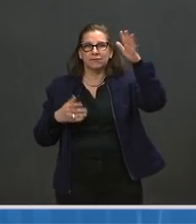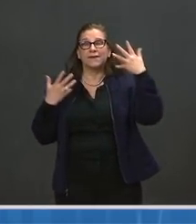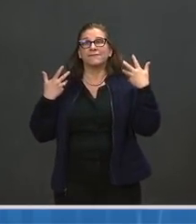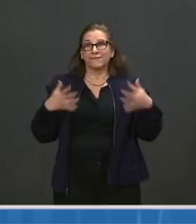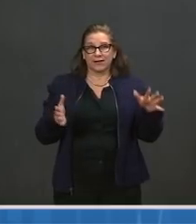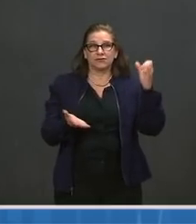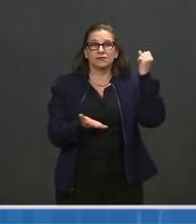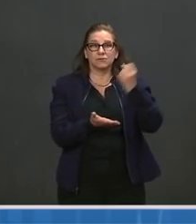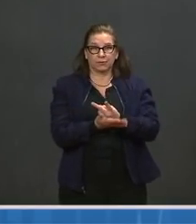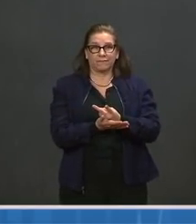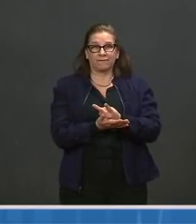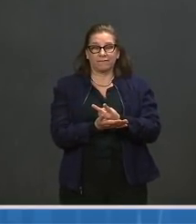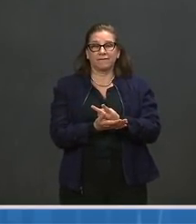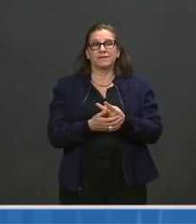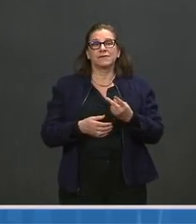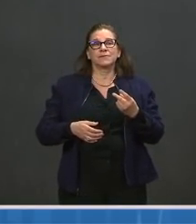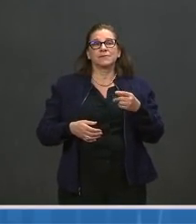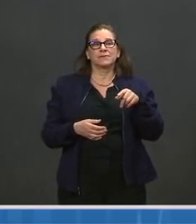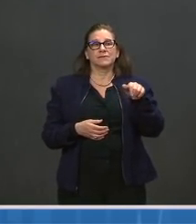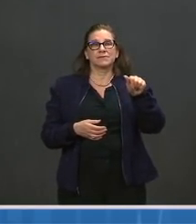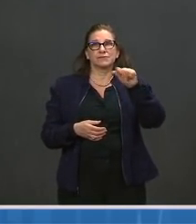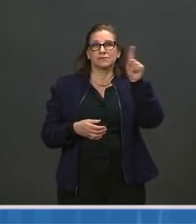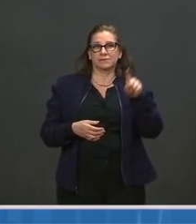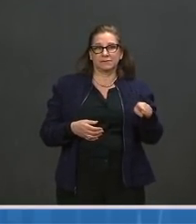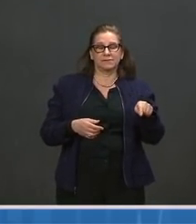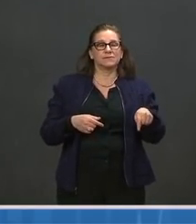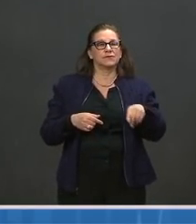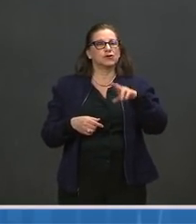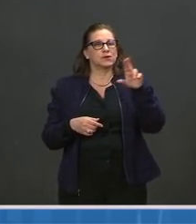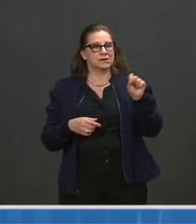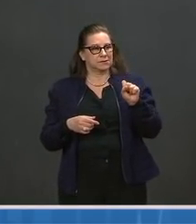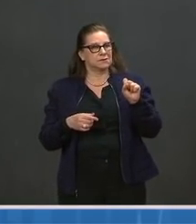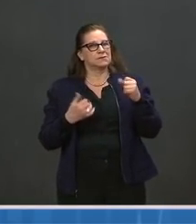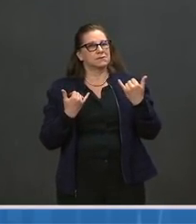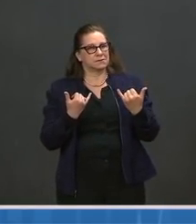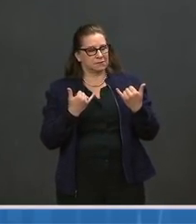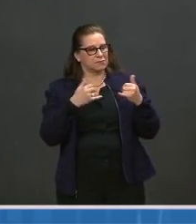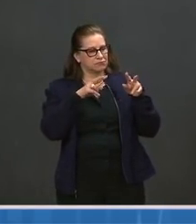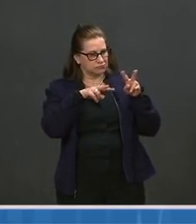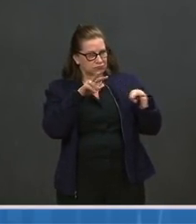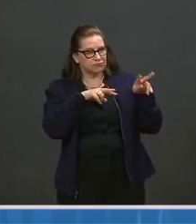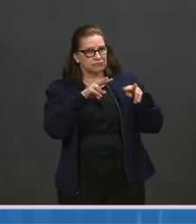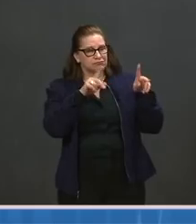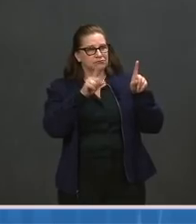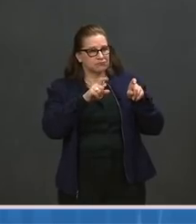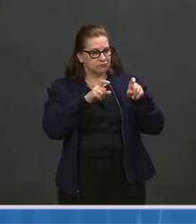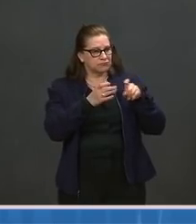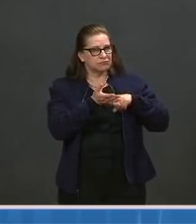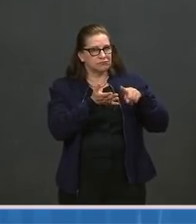has confirmed the efficacy and the safety of this vaccine I think is an important contribution